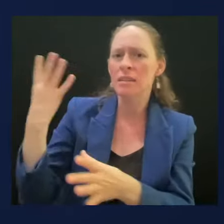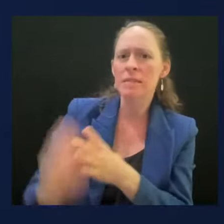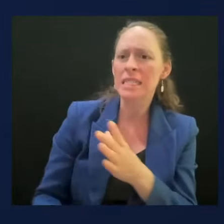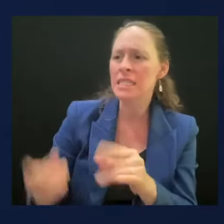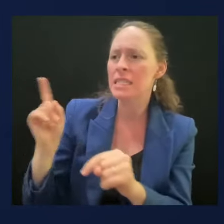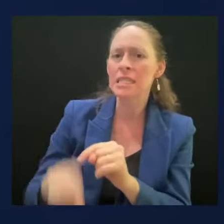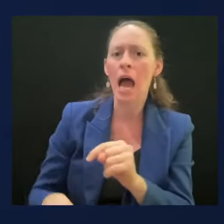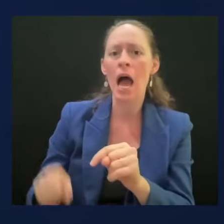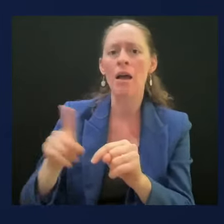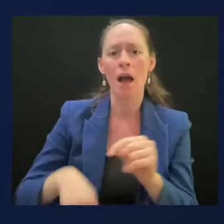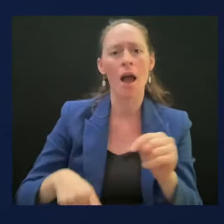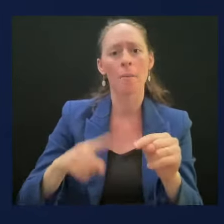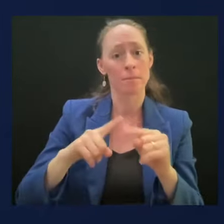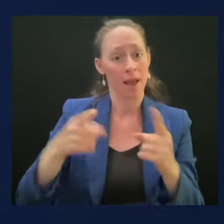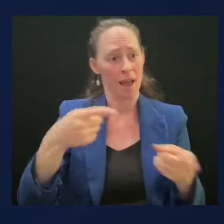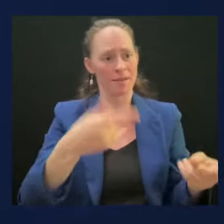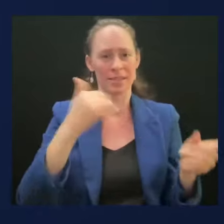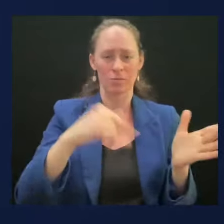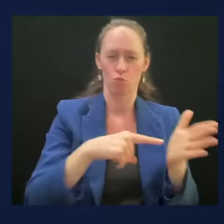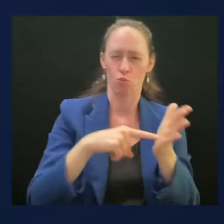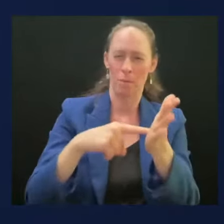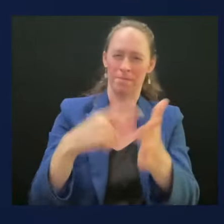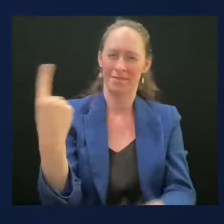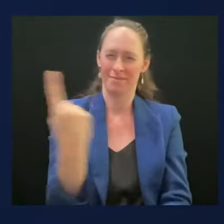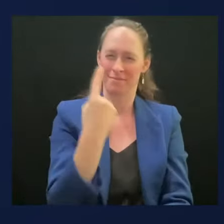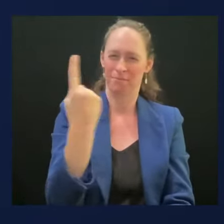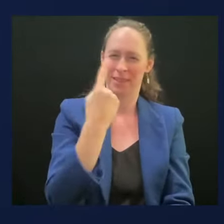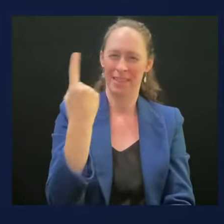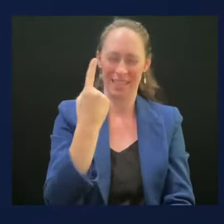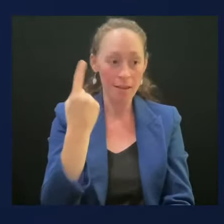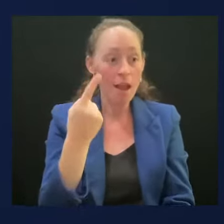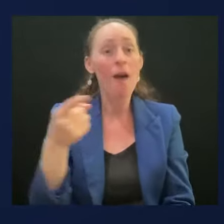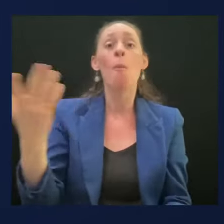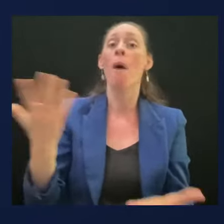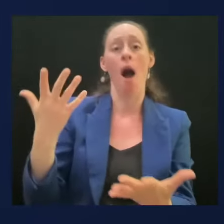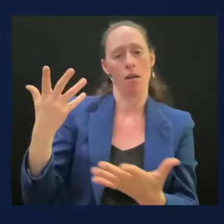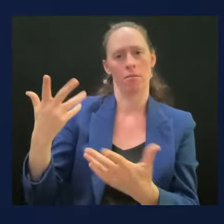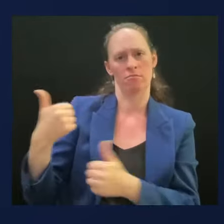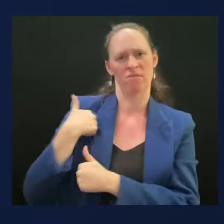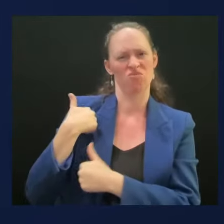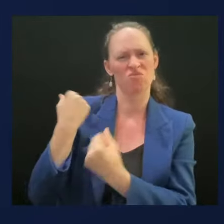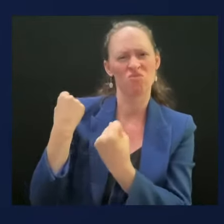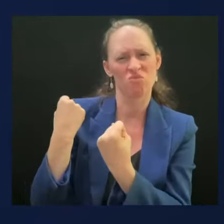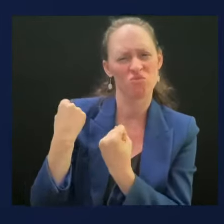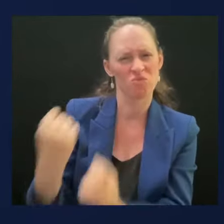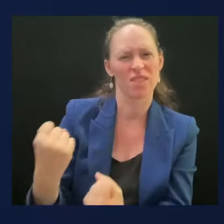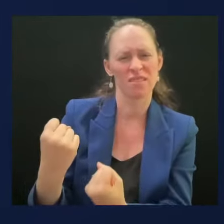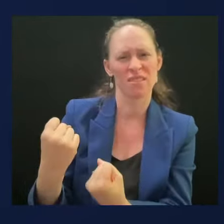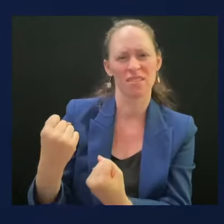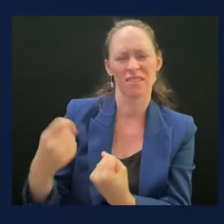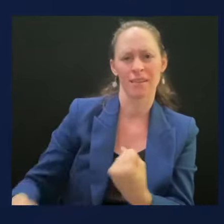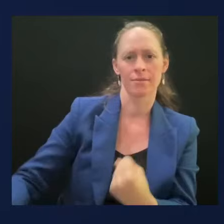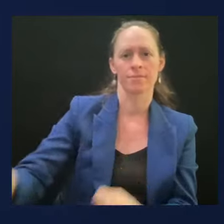is a gift to us all, a gift paid for by those who gave, in the words of Lincoln, the last full measure of devotion.